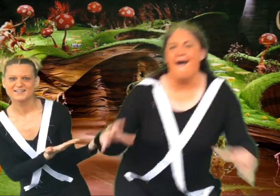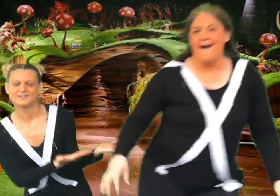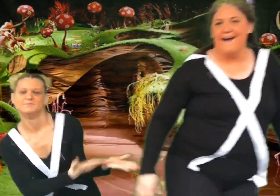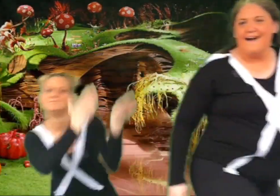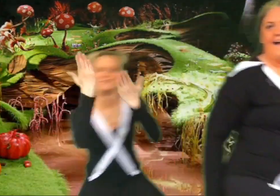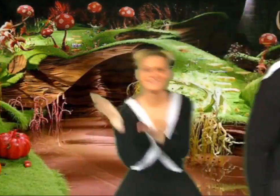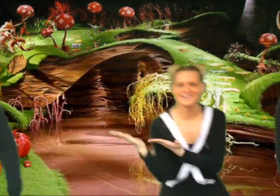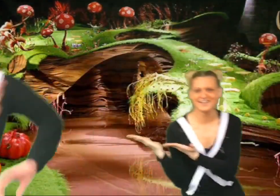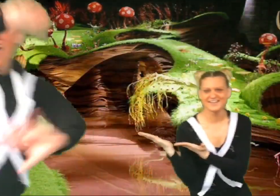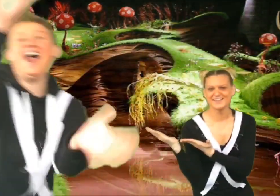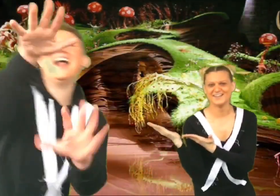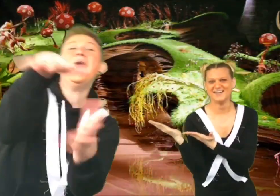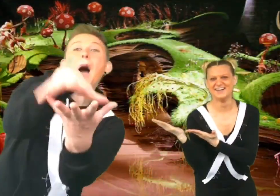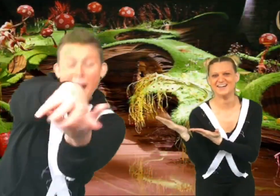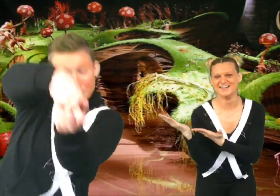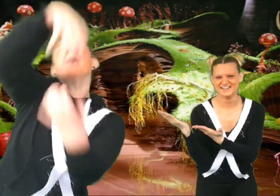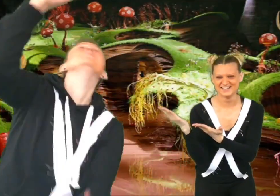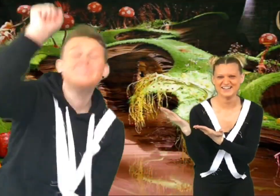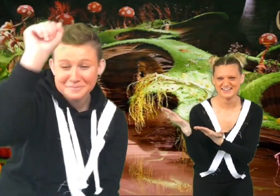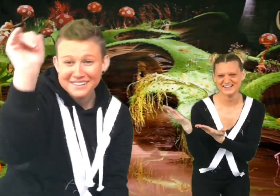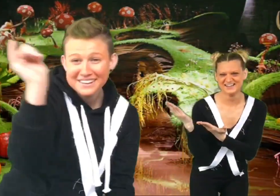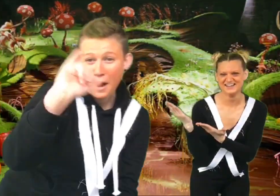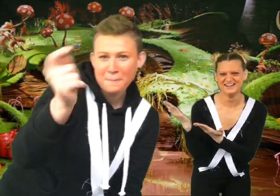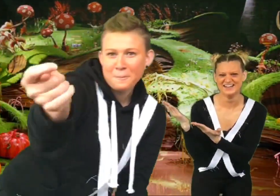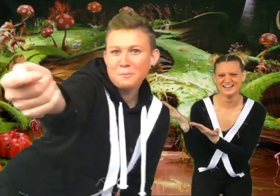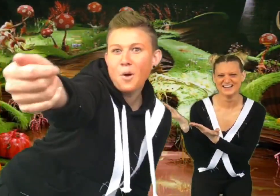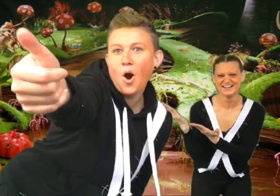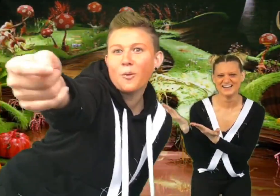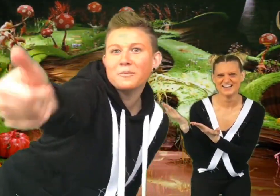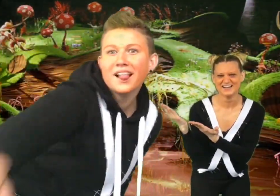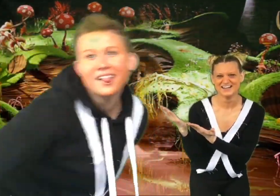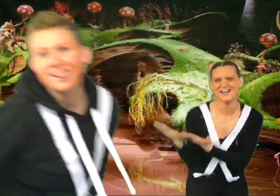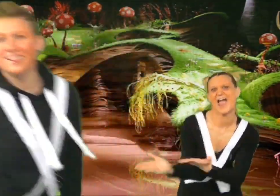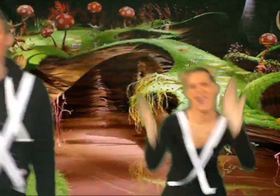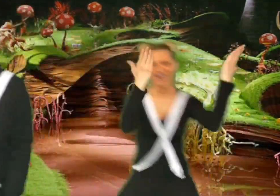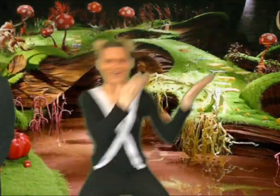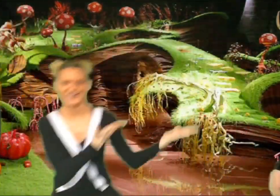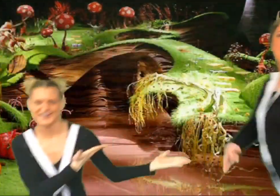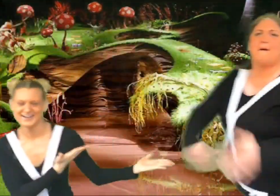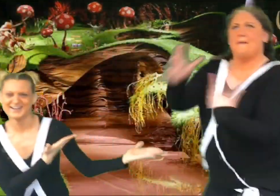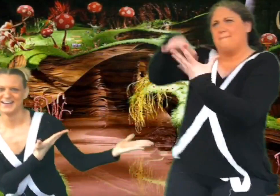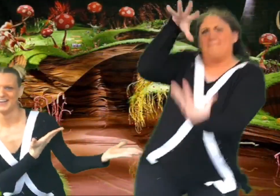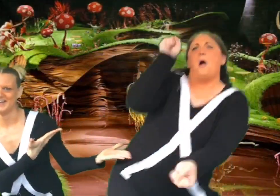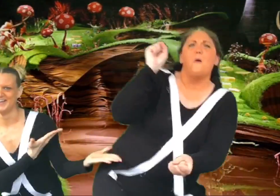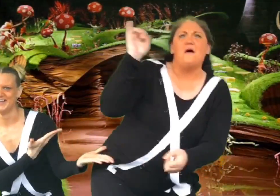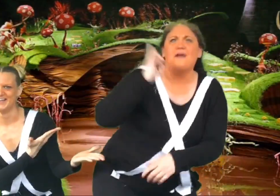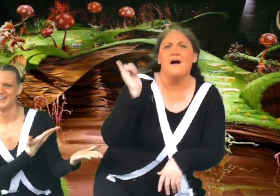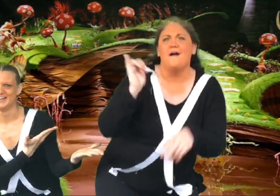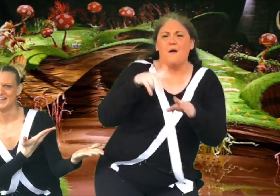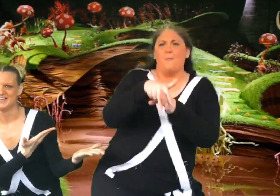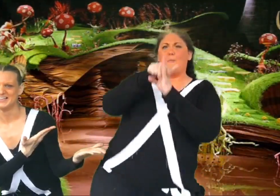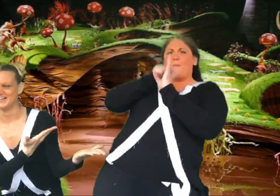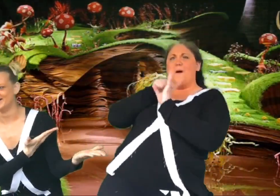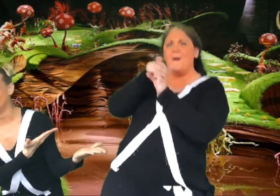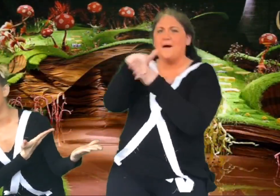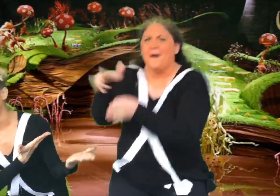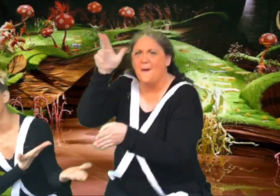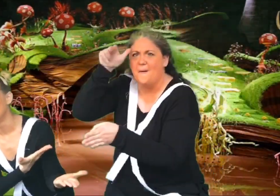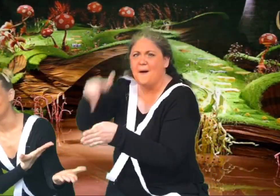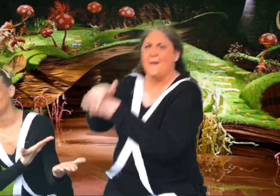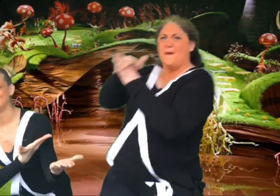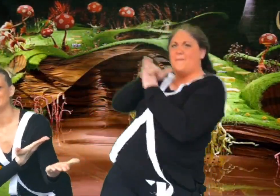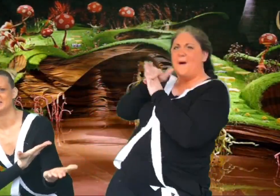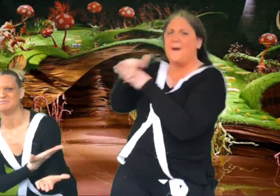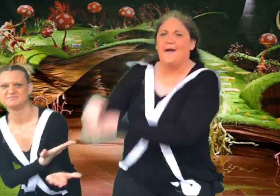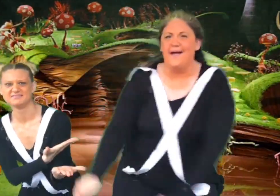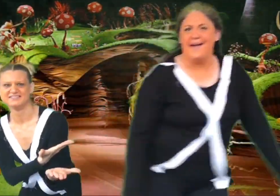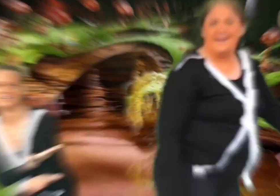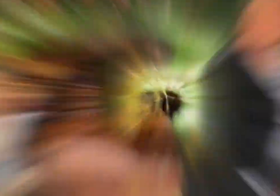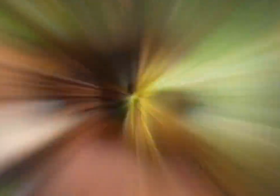Or marbles or a rocking horse.